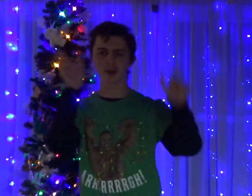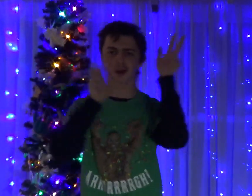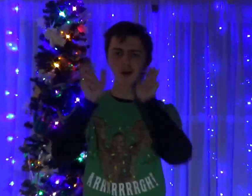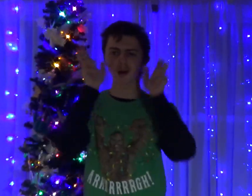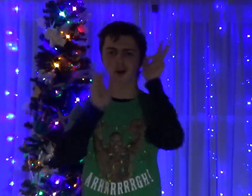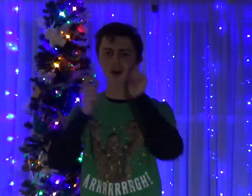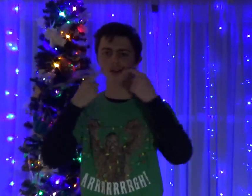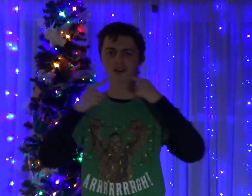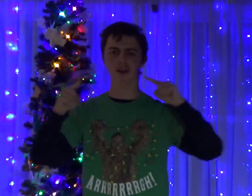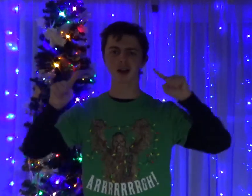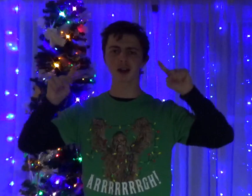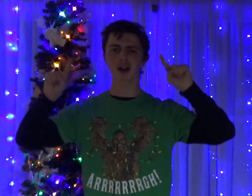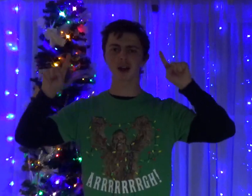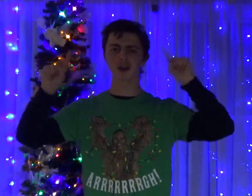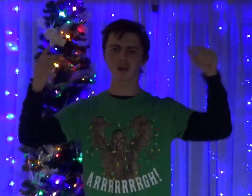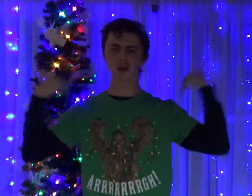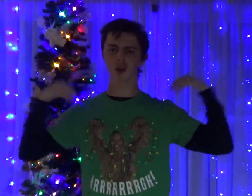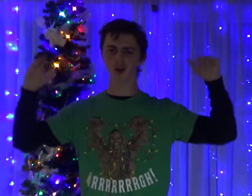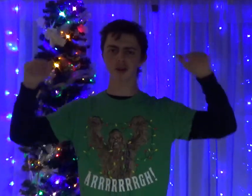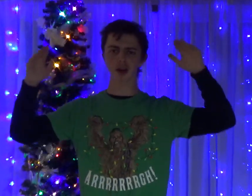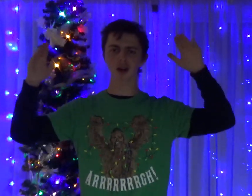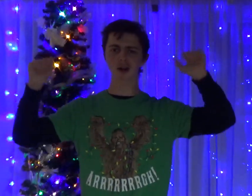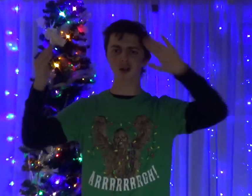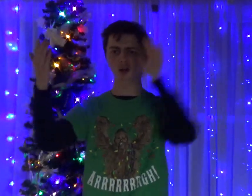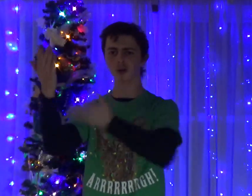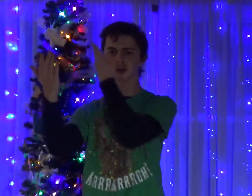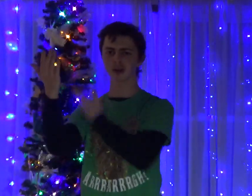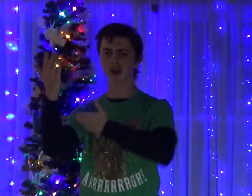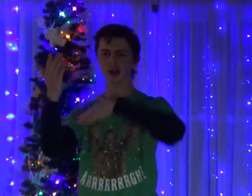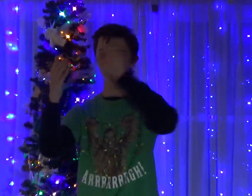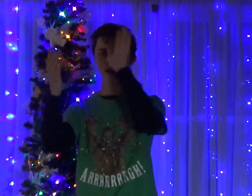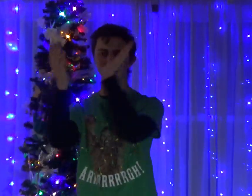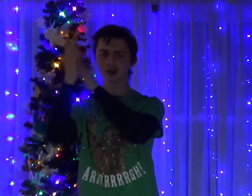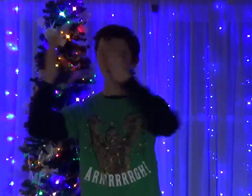Hark! the herald angels sing